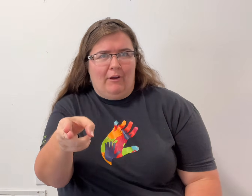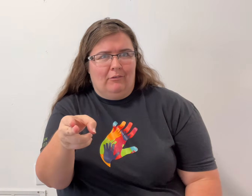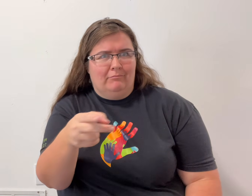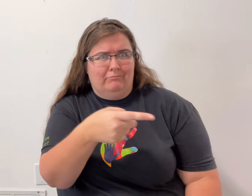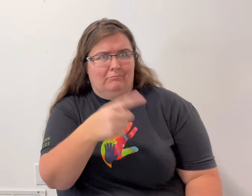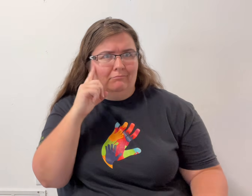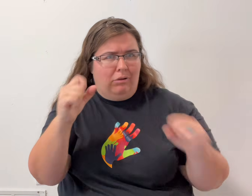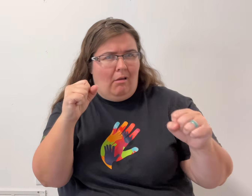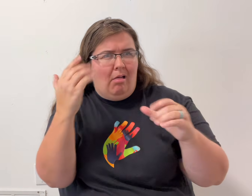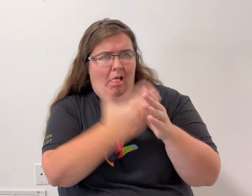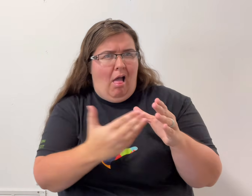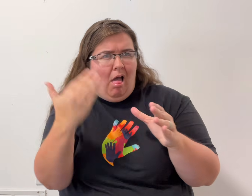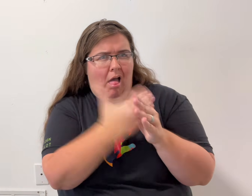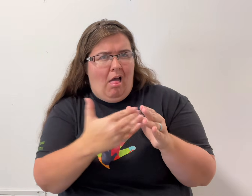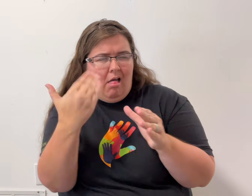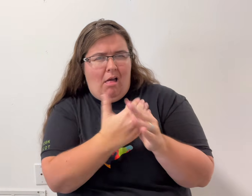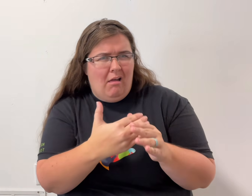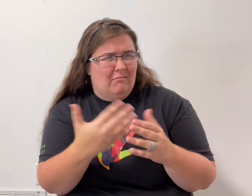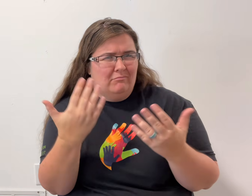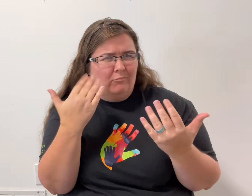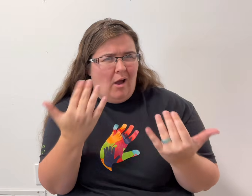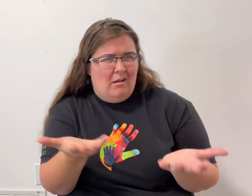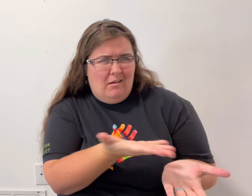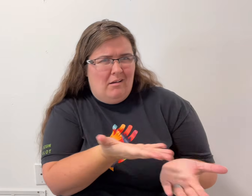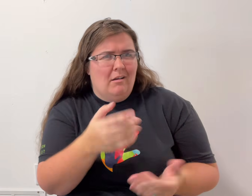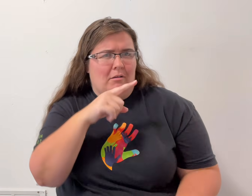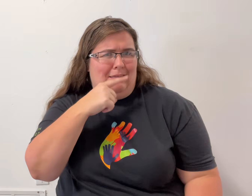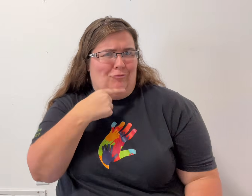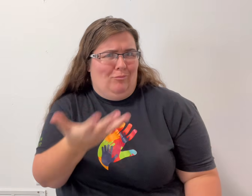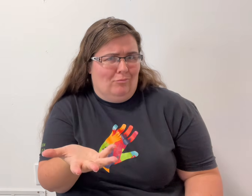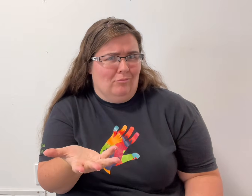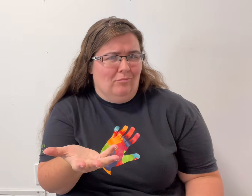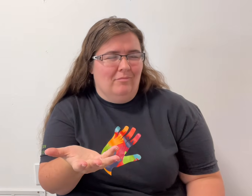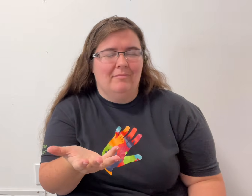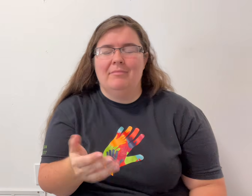because the noise is bothering him. Why thought? Is he hearing?